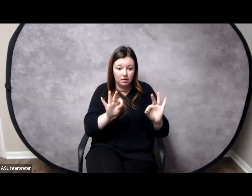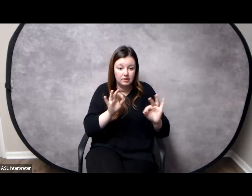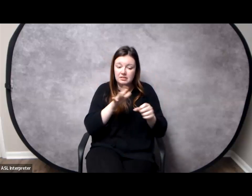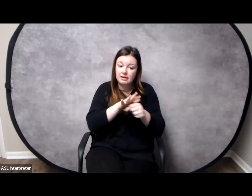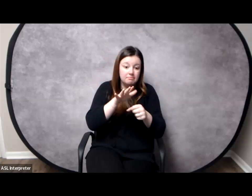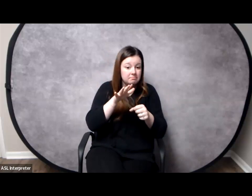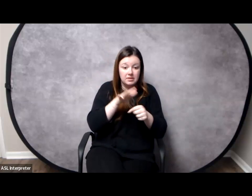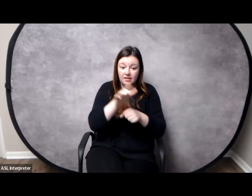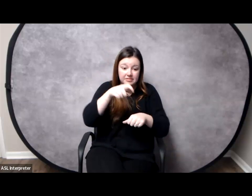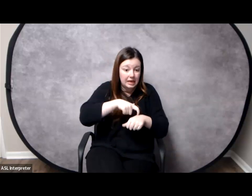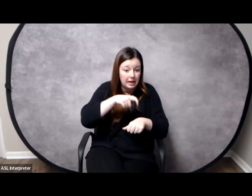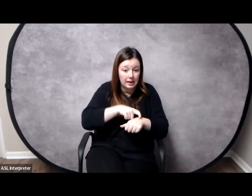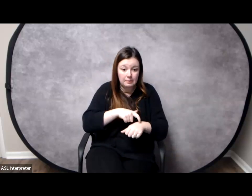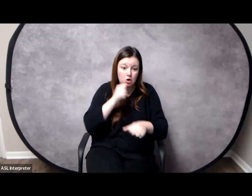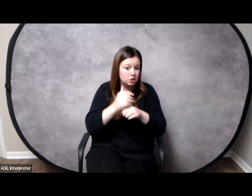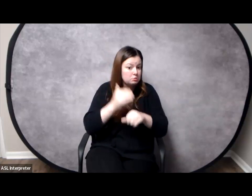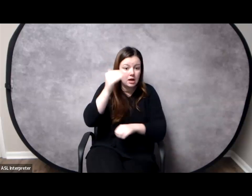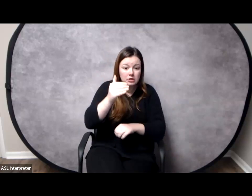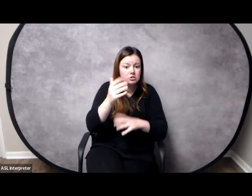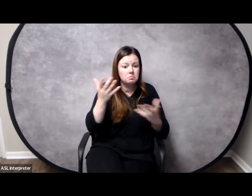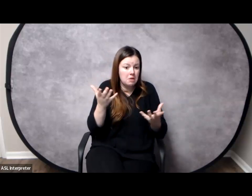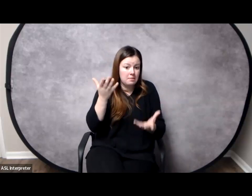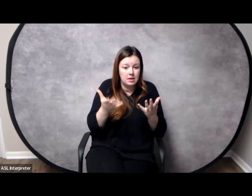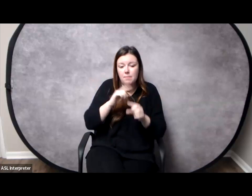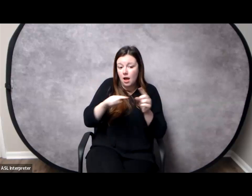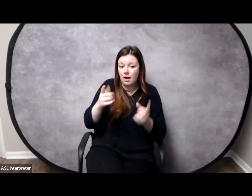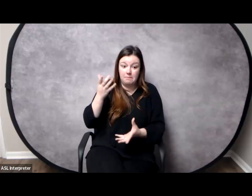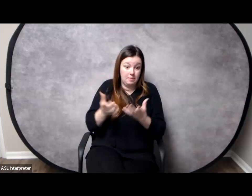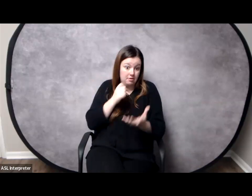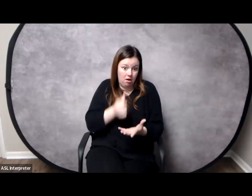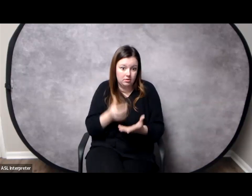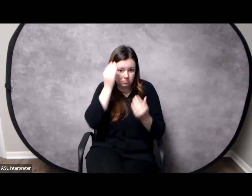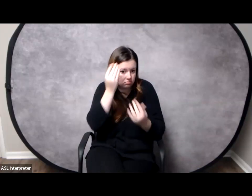And then you can -- we've gotten questions about when this all will happen.